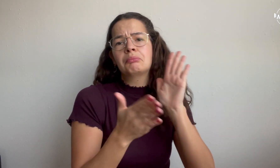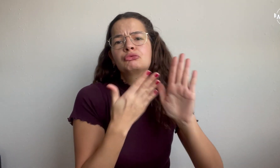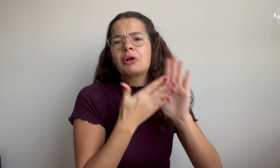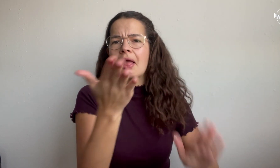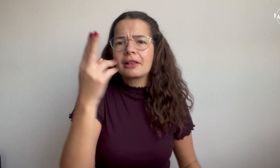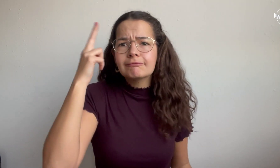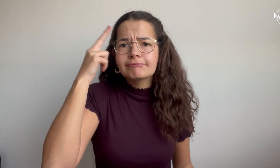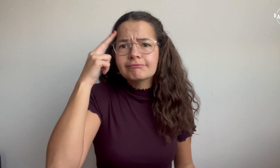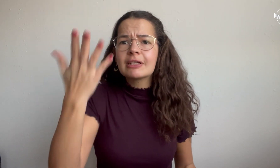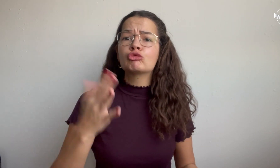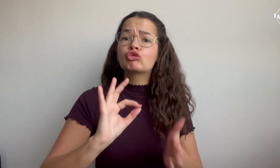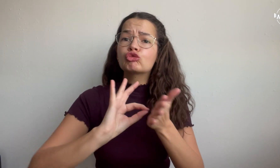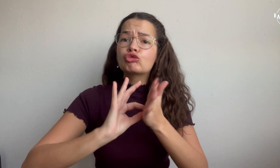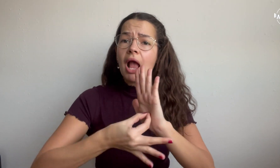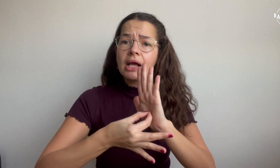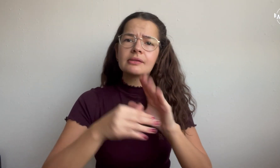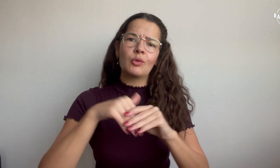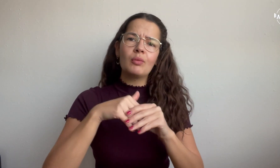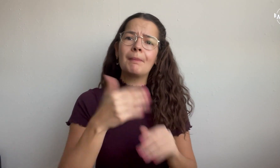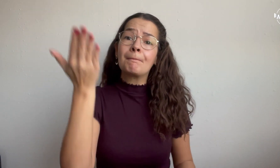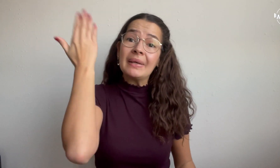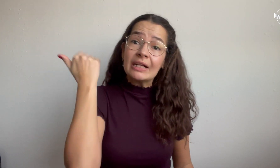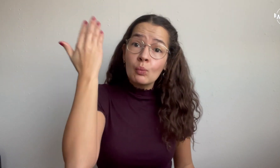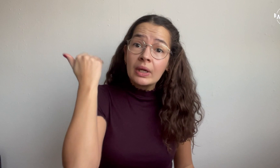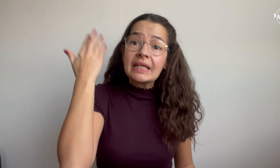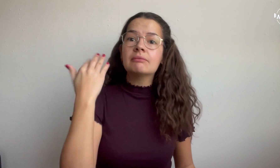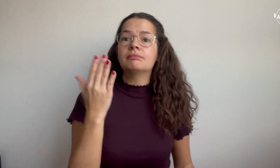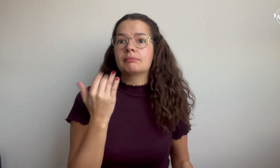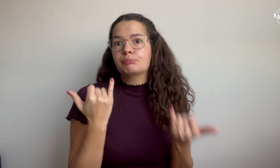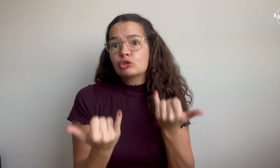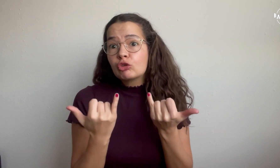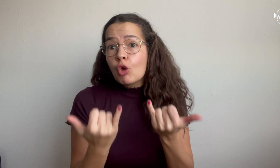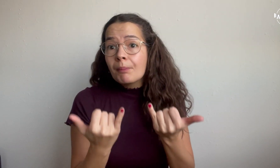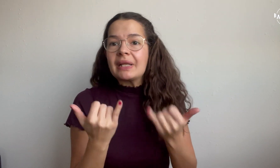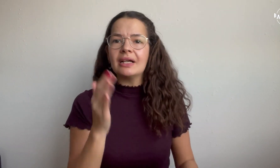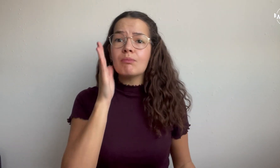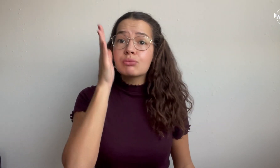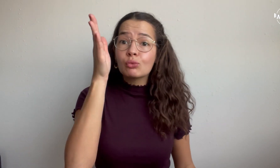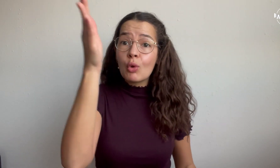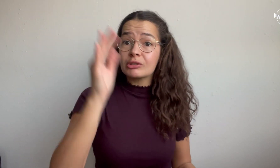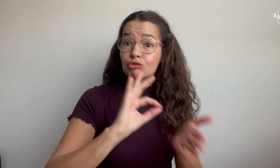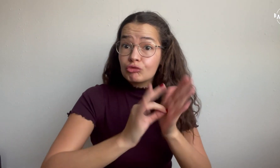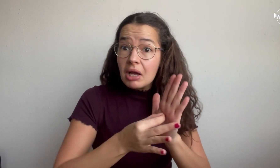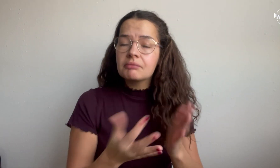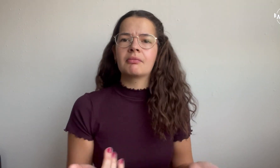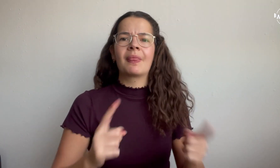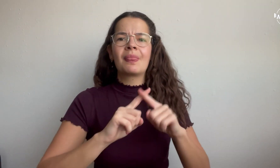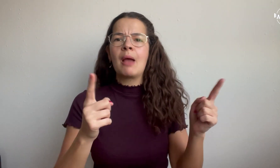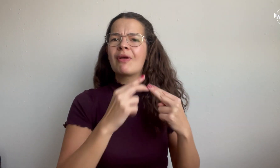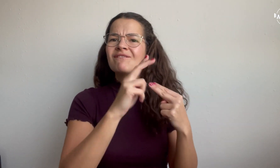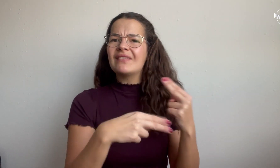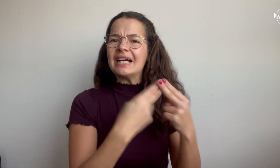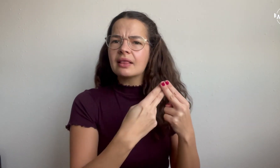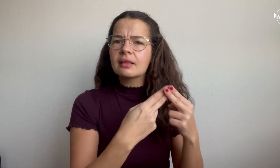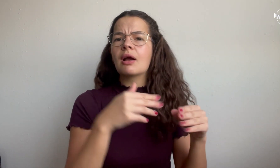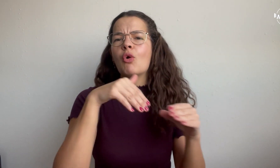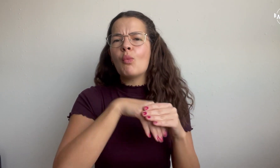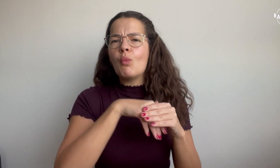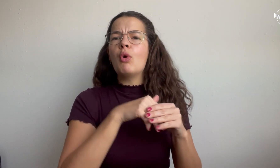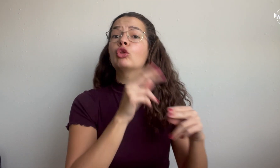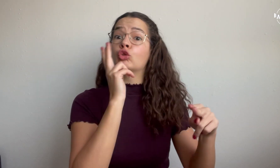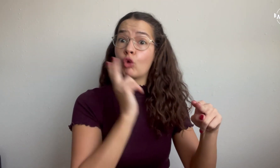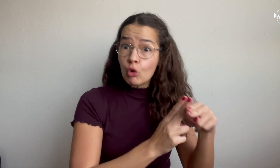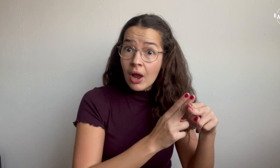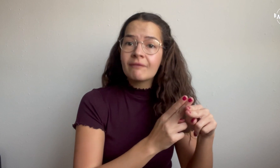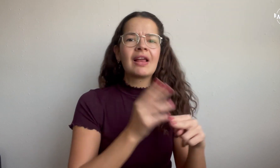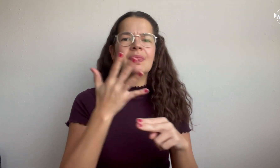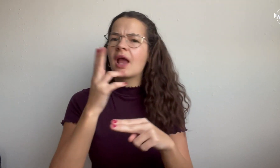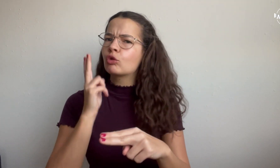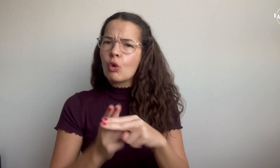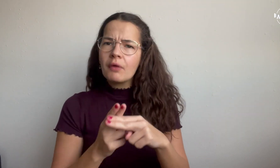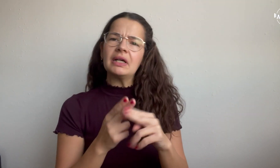For example past, present and future tense, or perfect and imperfect form.